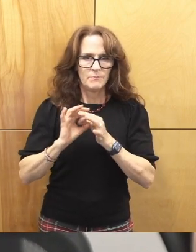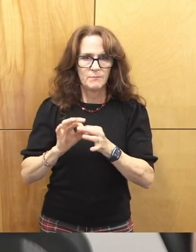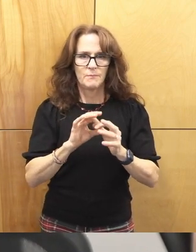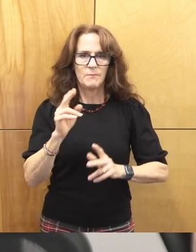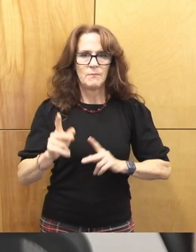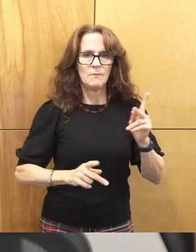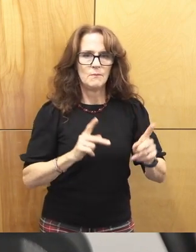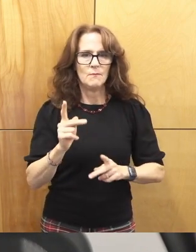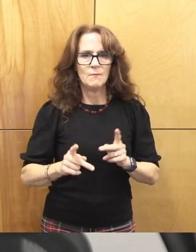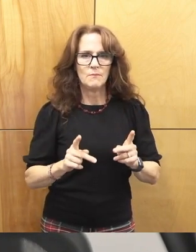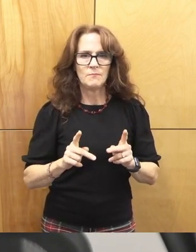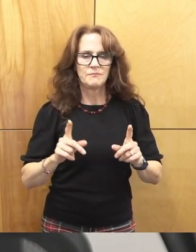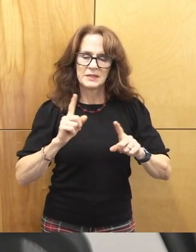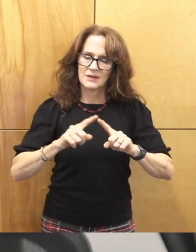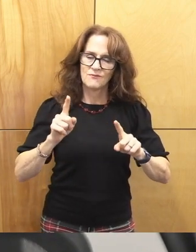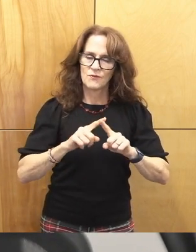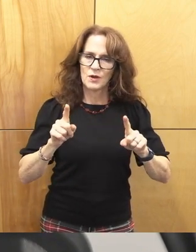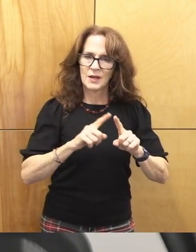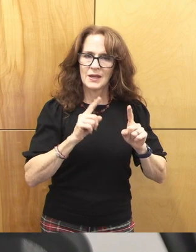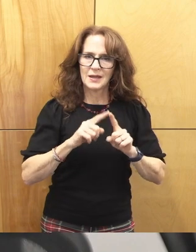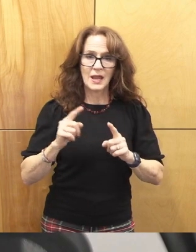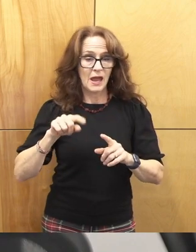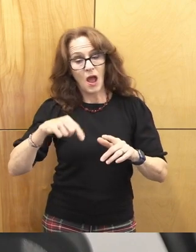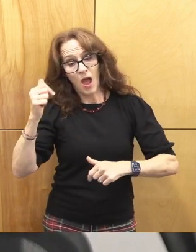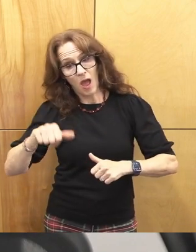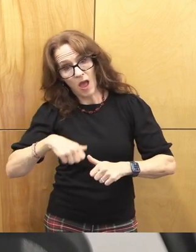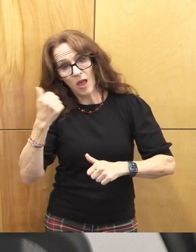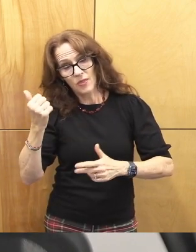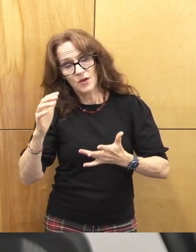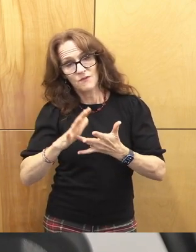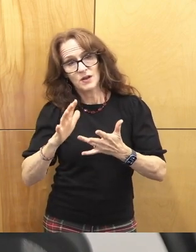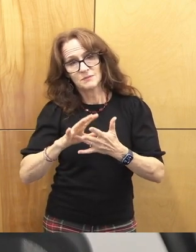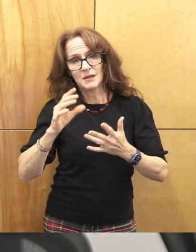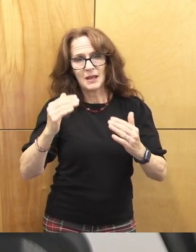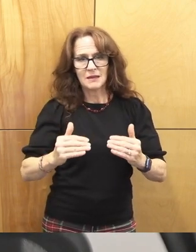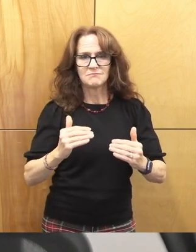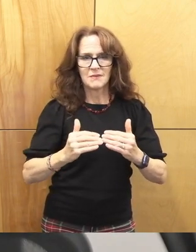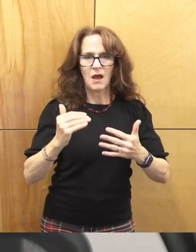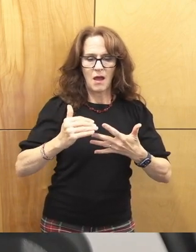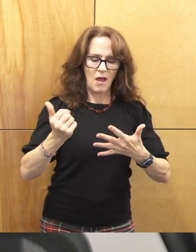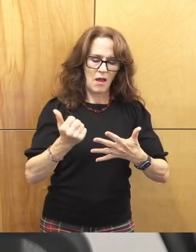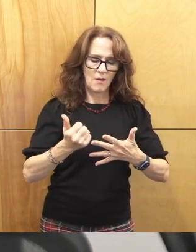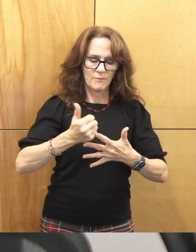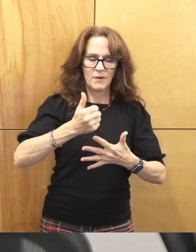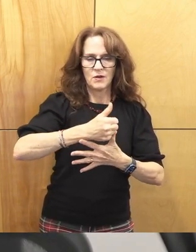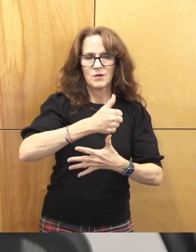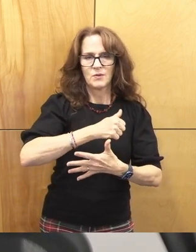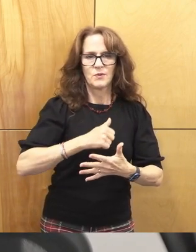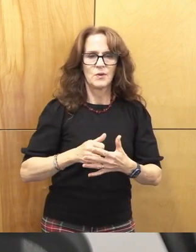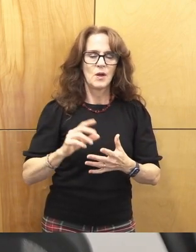so other freshmen as well as the upperclassmen. And we partnered with Link Crew to host different games there.